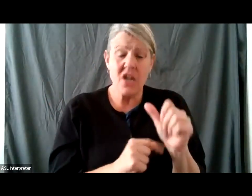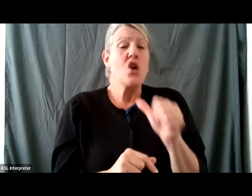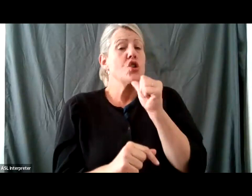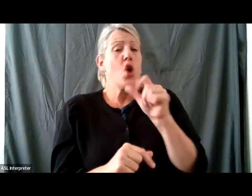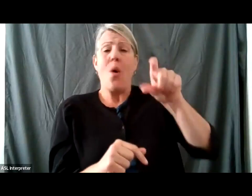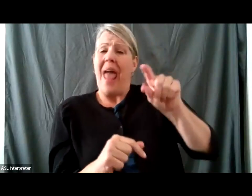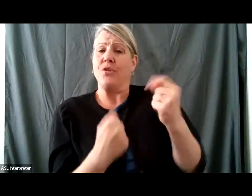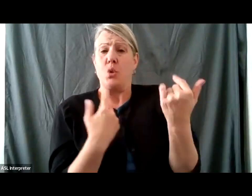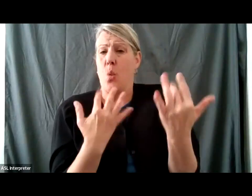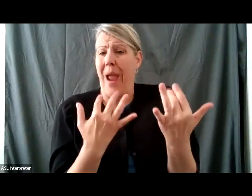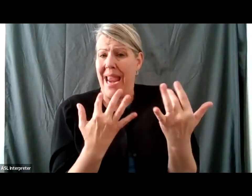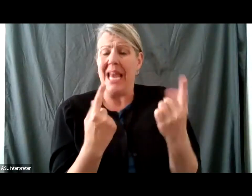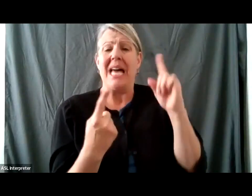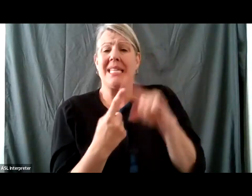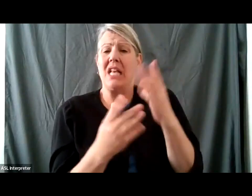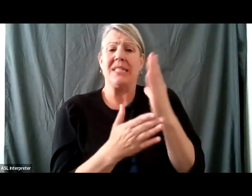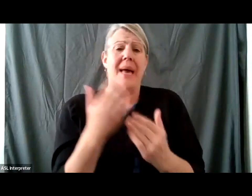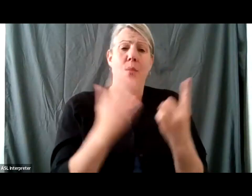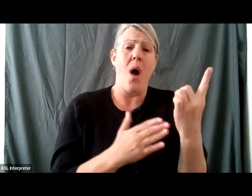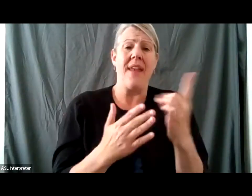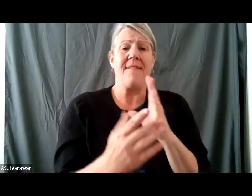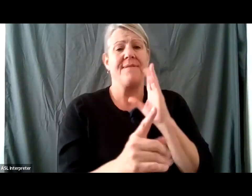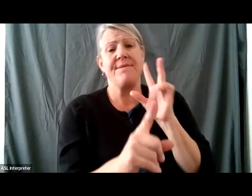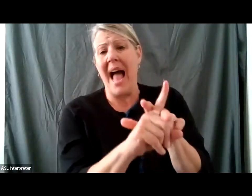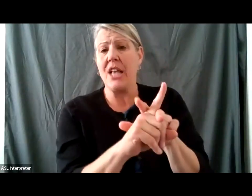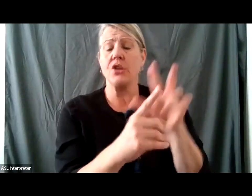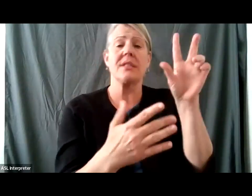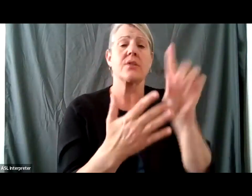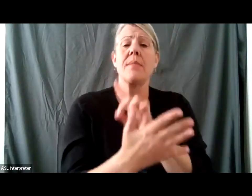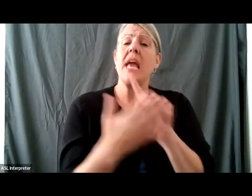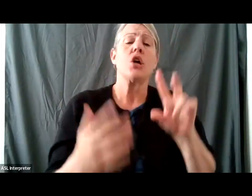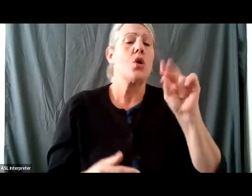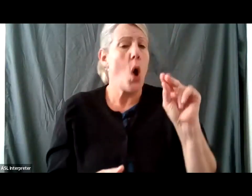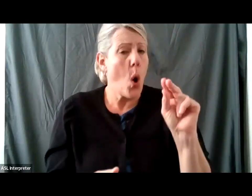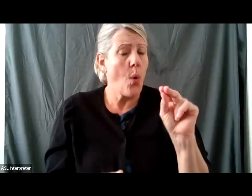They can assert these protections to avoid unnecessary segregation.